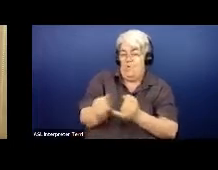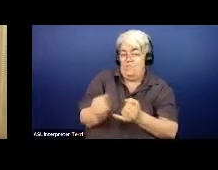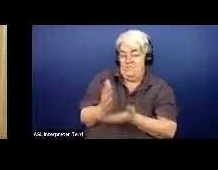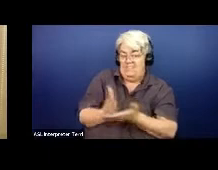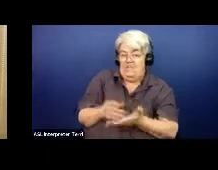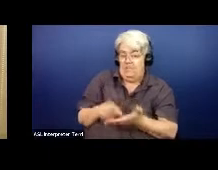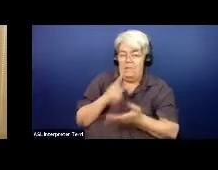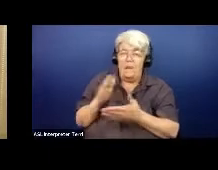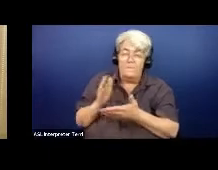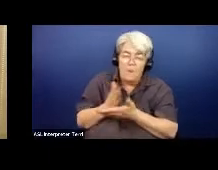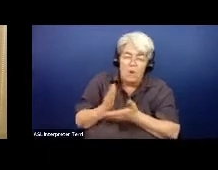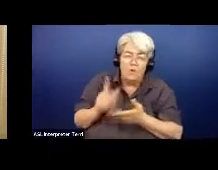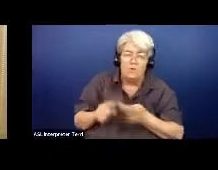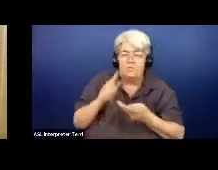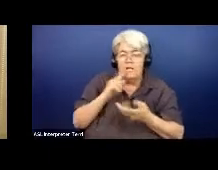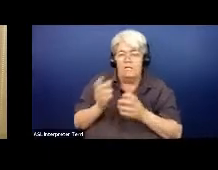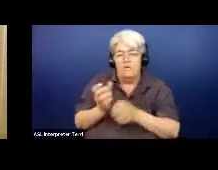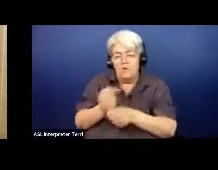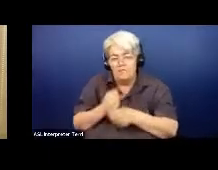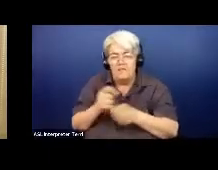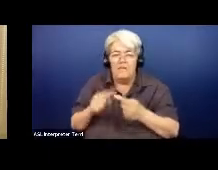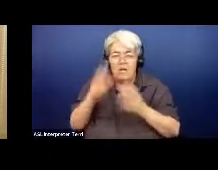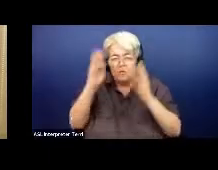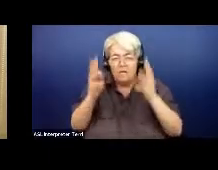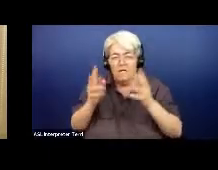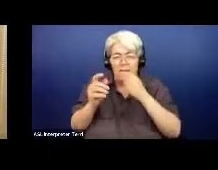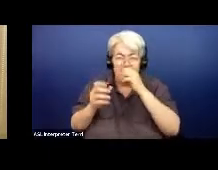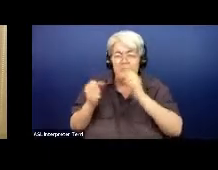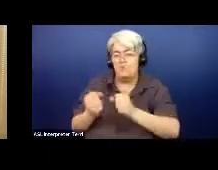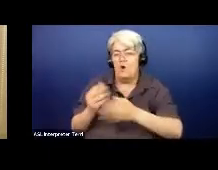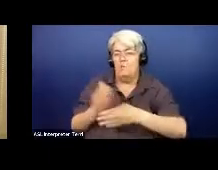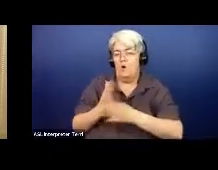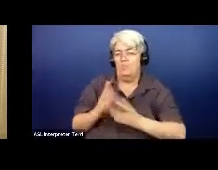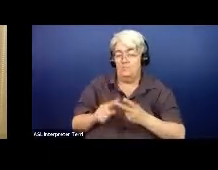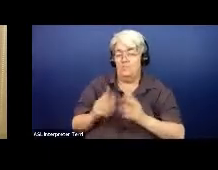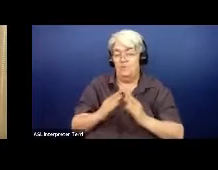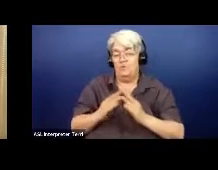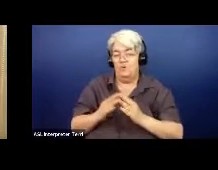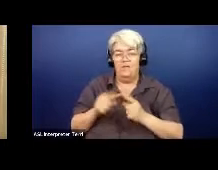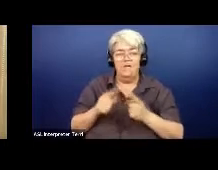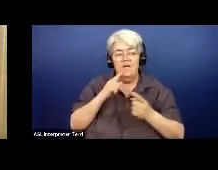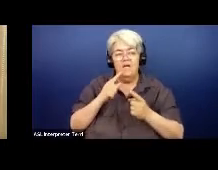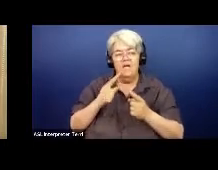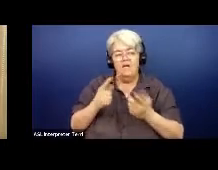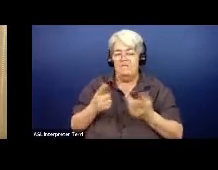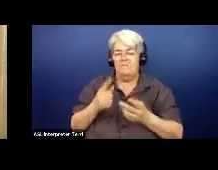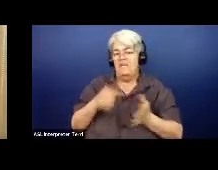and cultivating and creating strong partnerships and communities. Again sample agreements and memorandums of understanding.